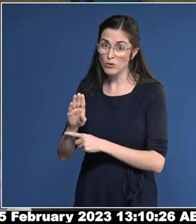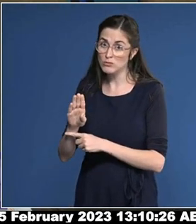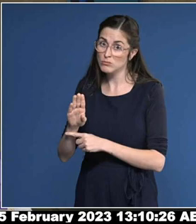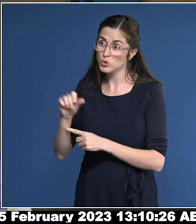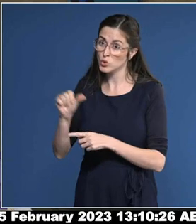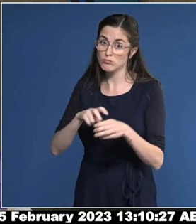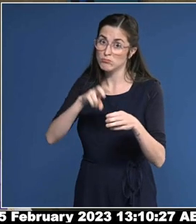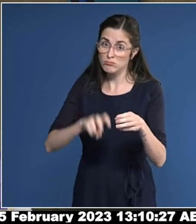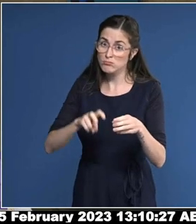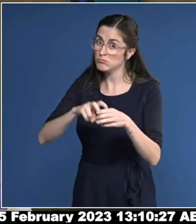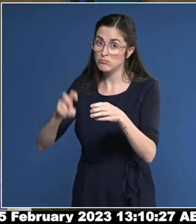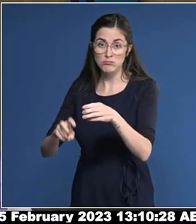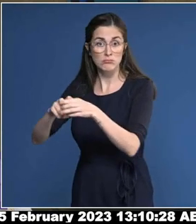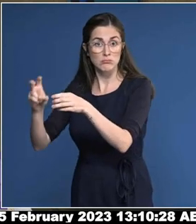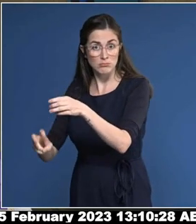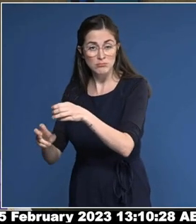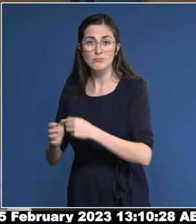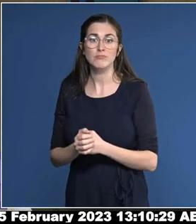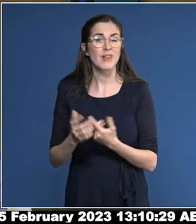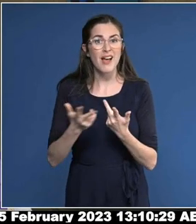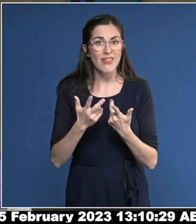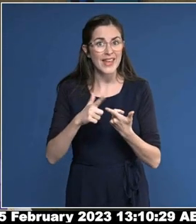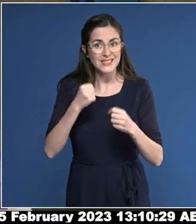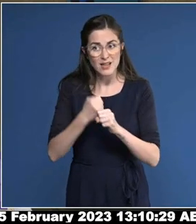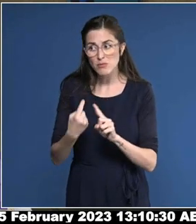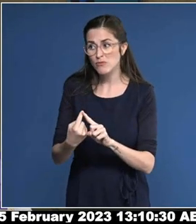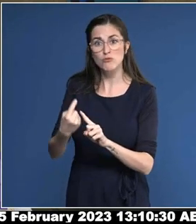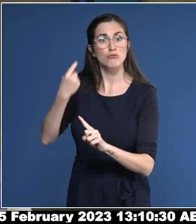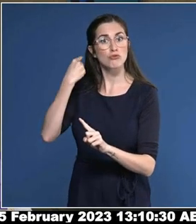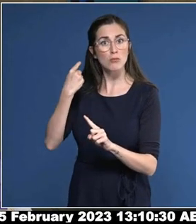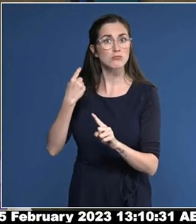We have had examples arising out of the Financial Services Royal Commission.